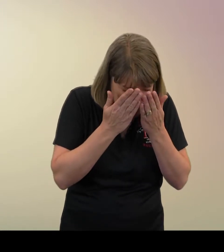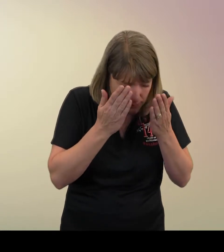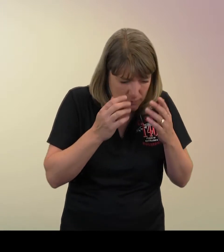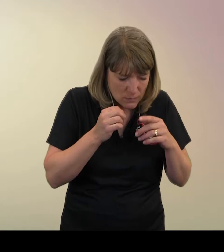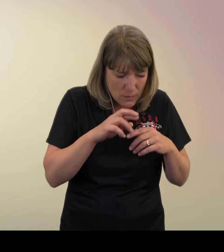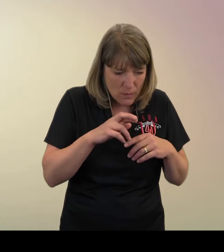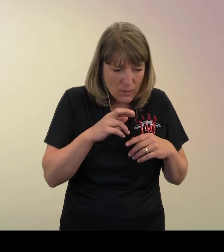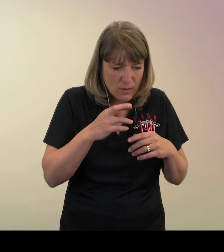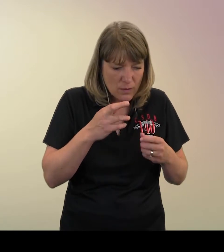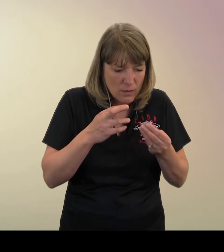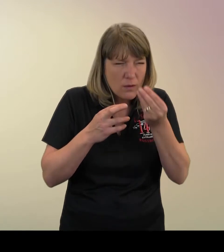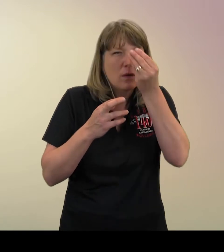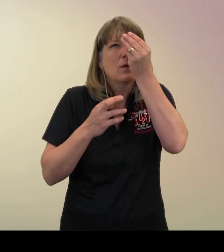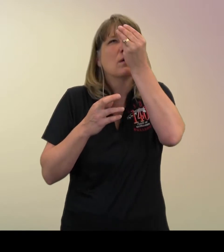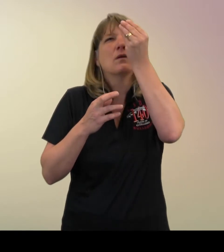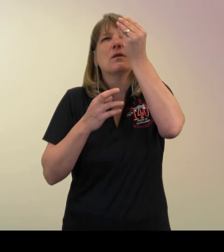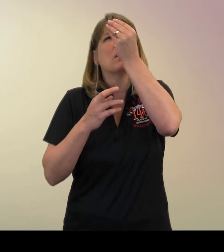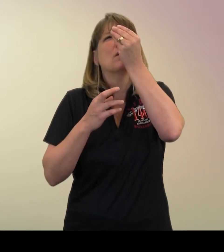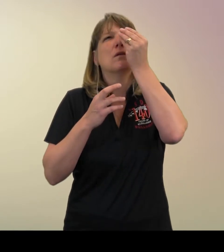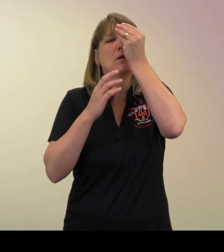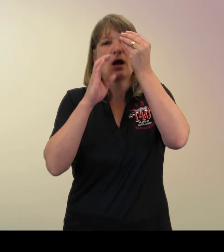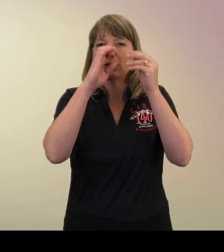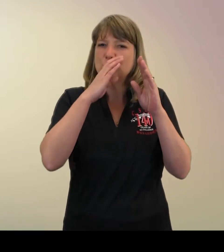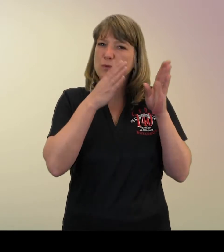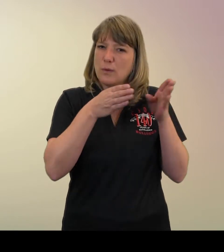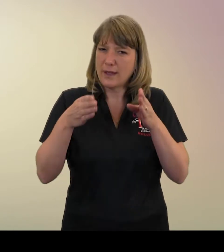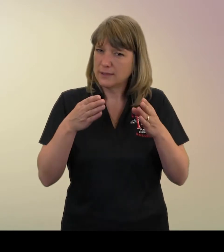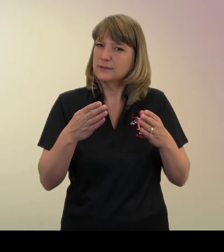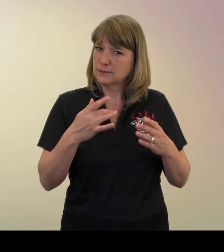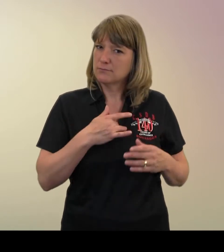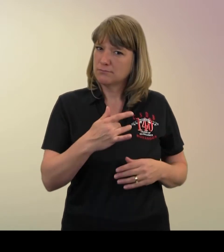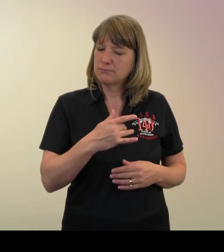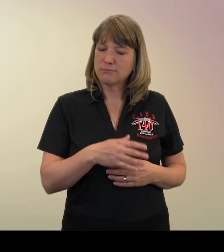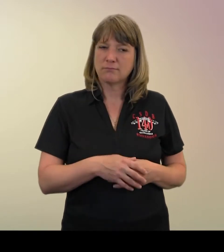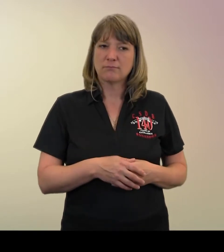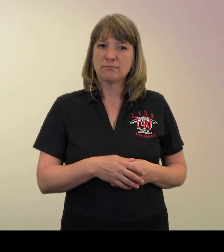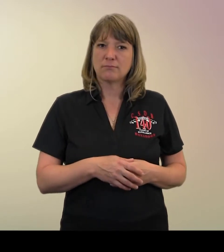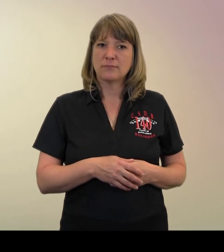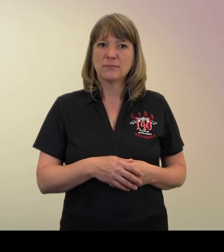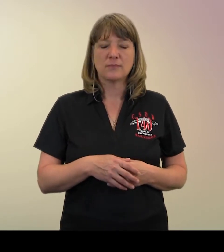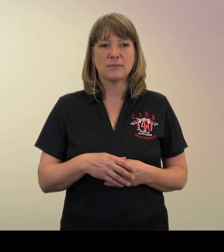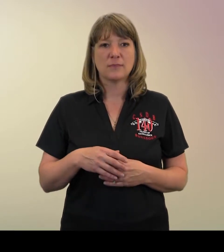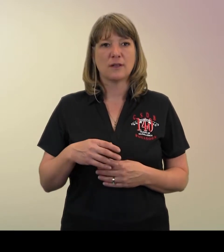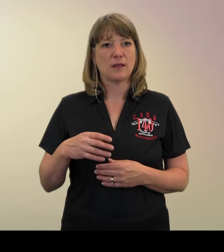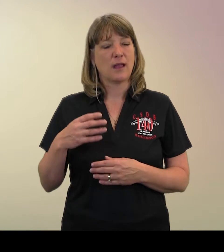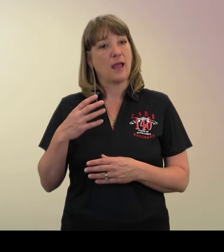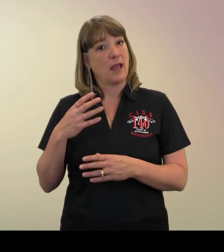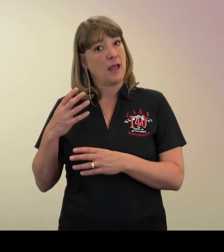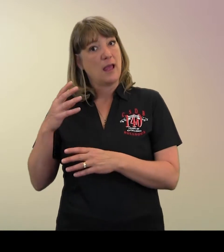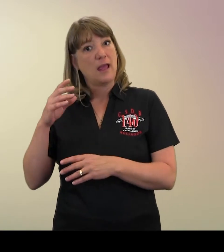as they roll them towards them, or they might hold things up and look at them in unusual ways.